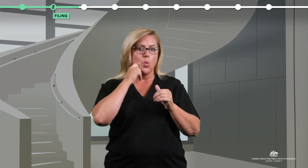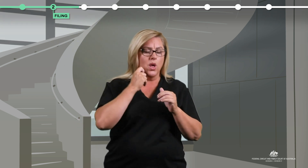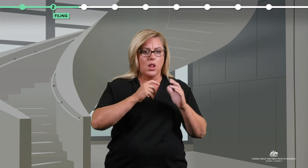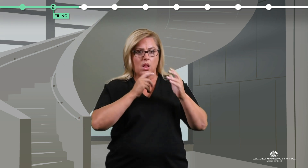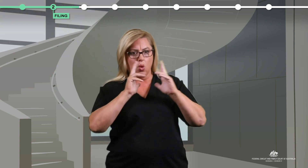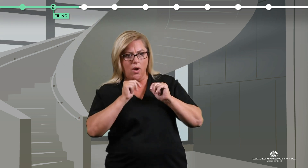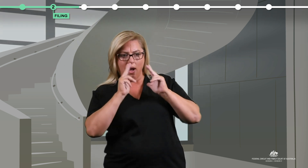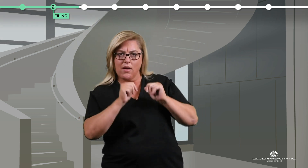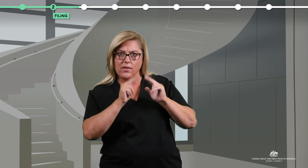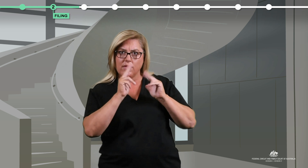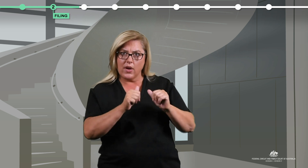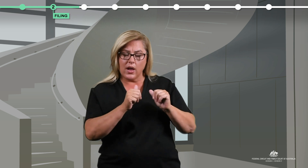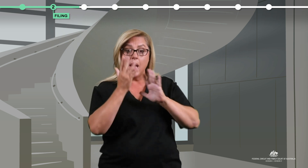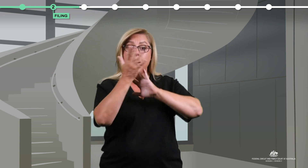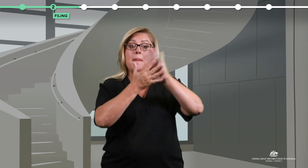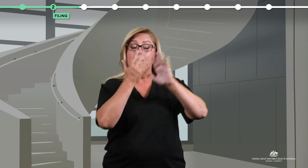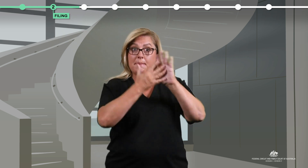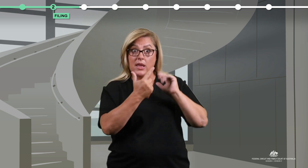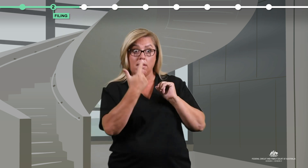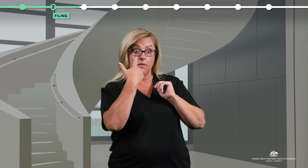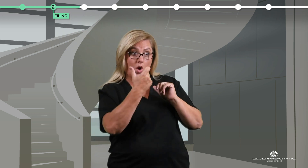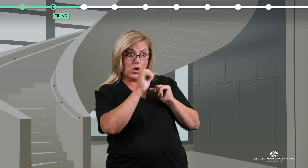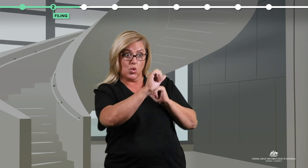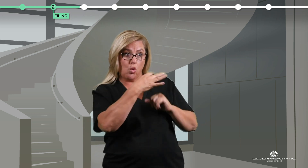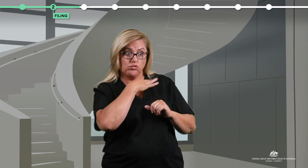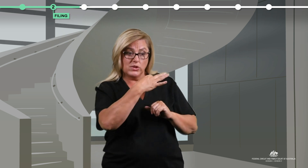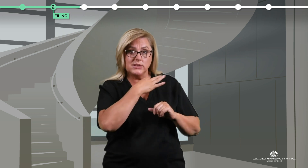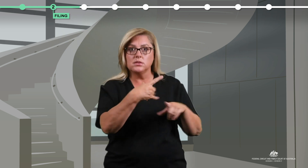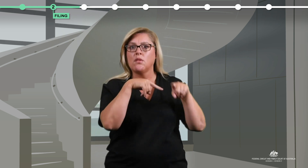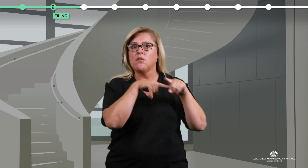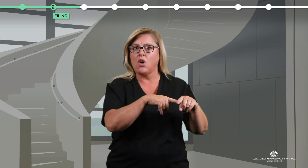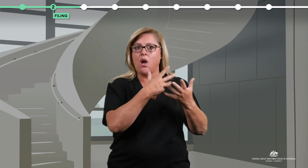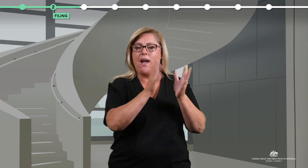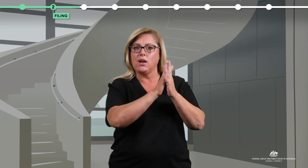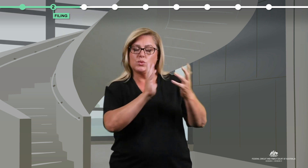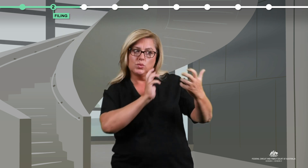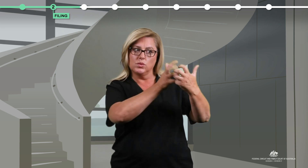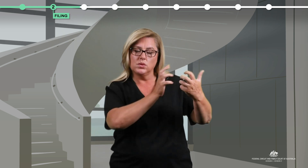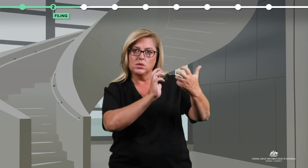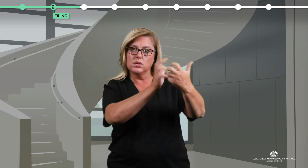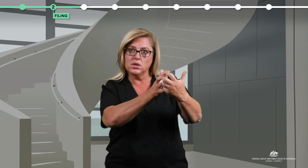And your matter will be case managed in a way that is consistent with the identified risks.